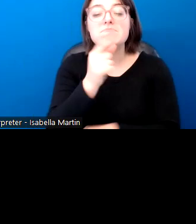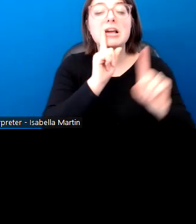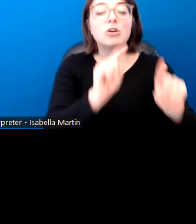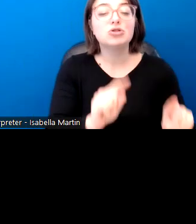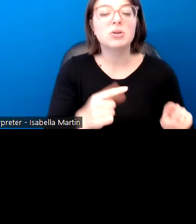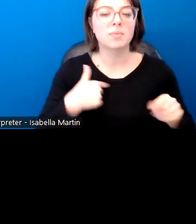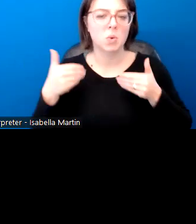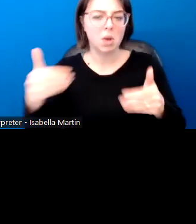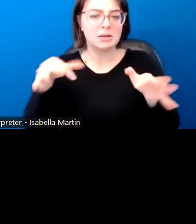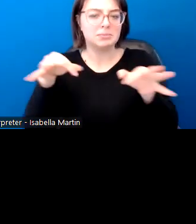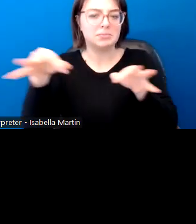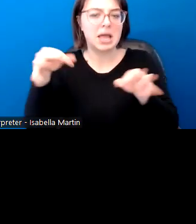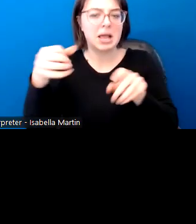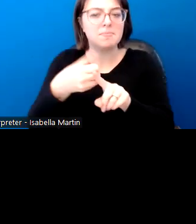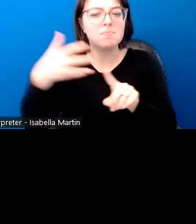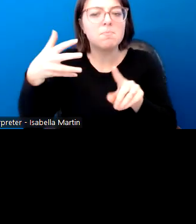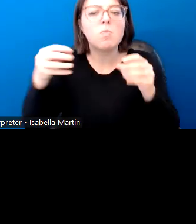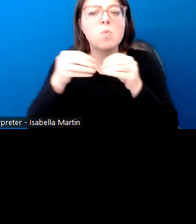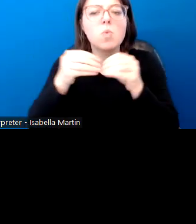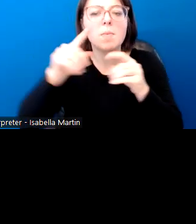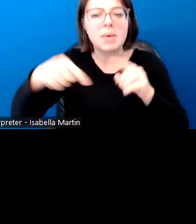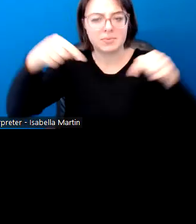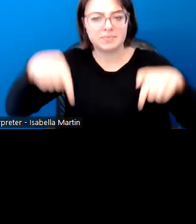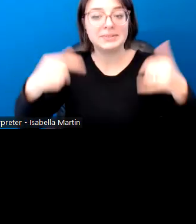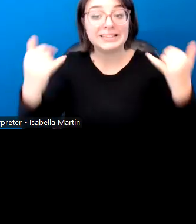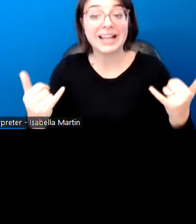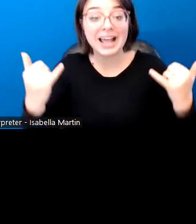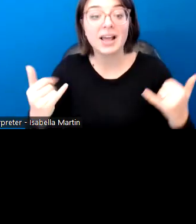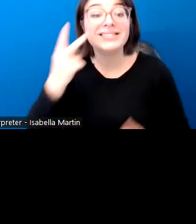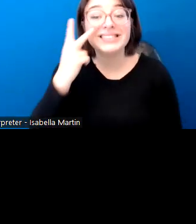captioned you'll want to locate that CC button at the bottom of your screen for those to appear.